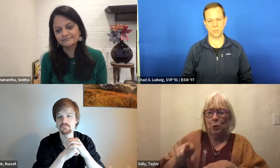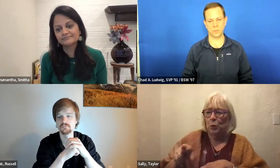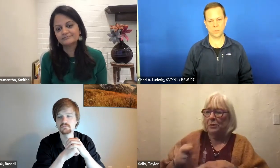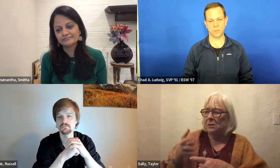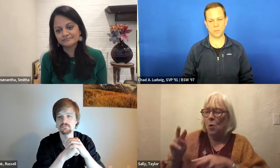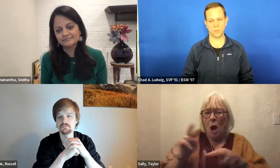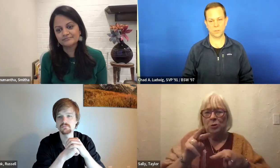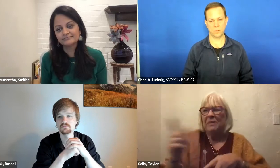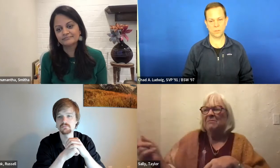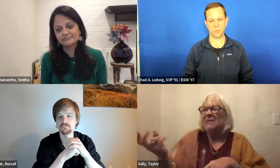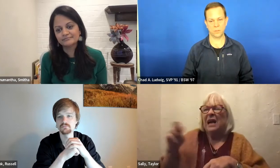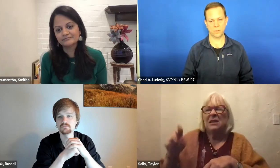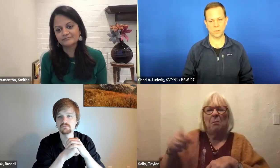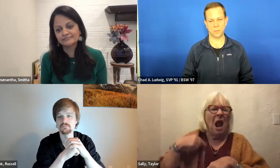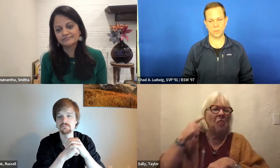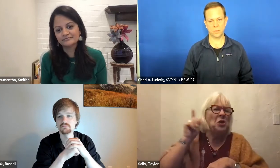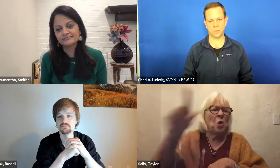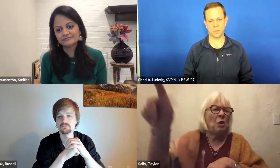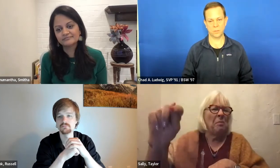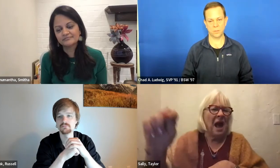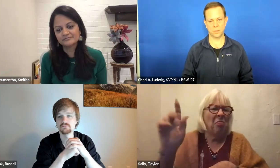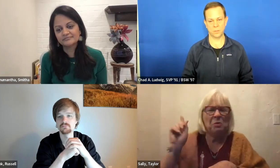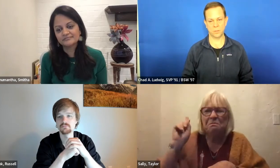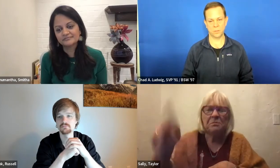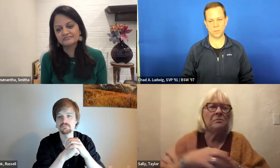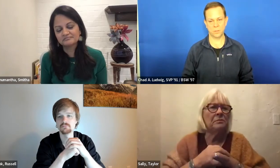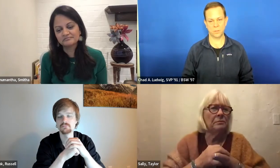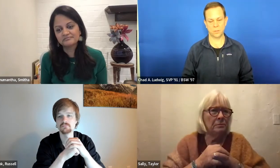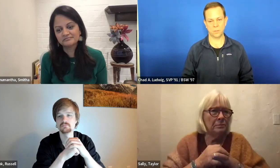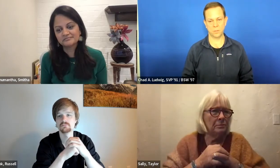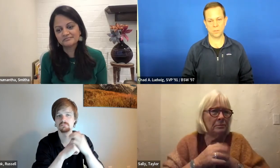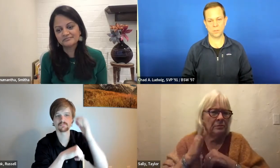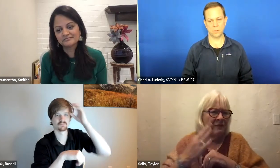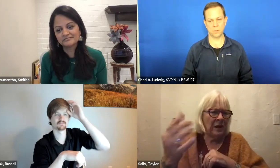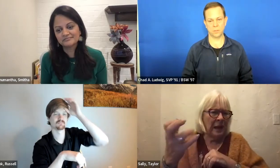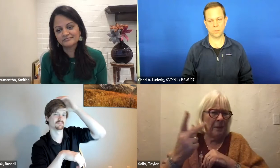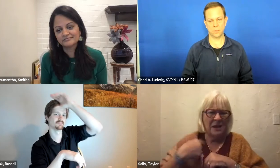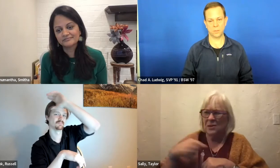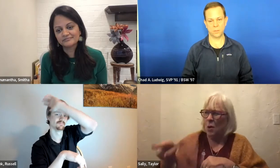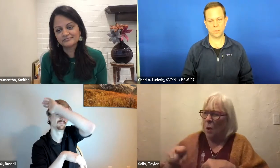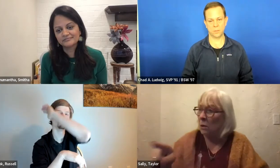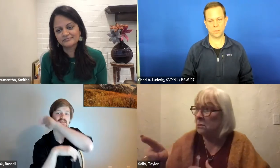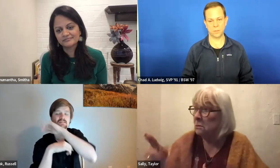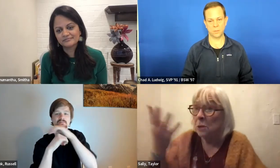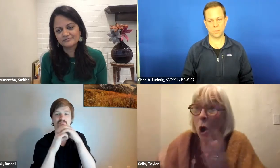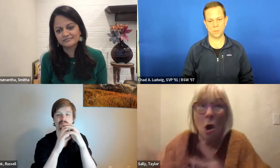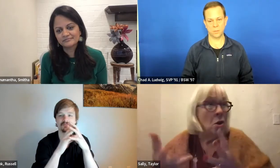and I would have to sit in the TV room and have to watch him. You know, he would get up. I was assuming he would go to the bathroom,